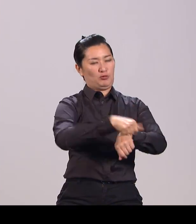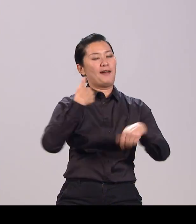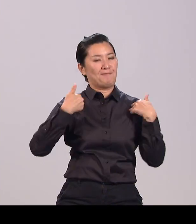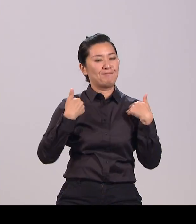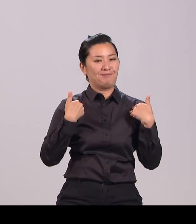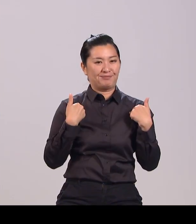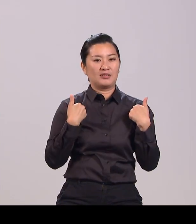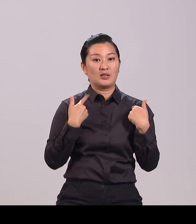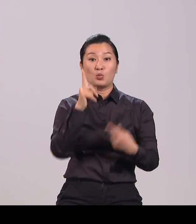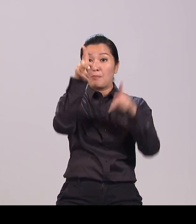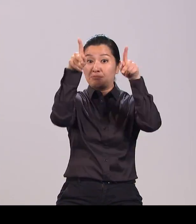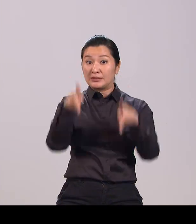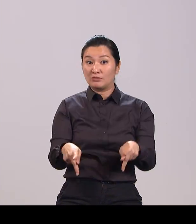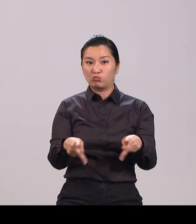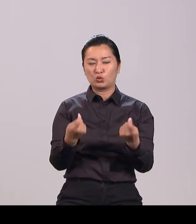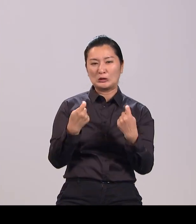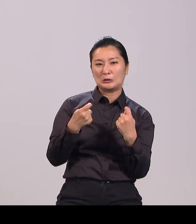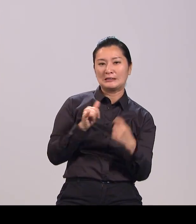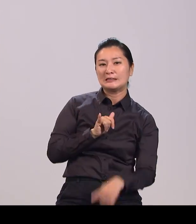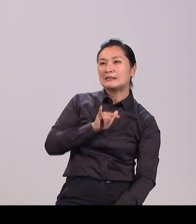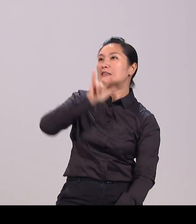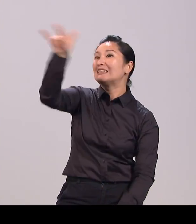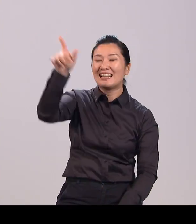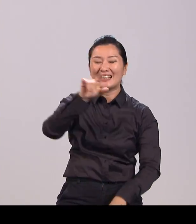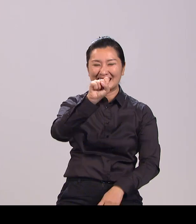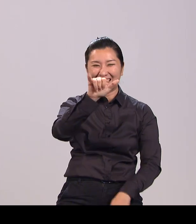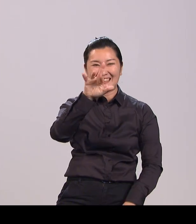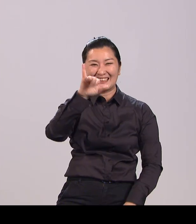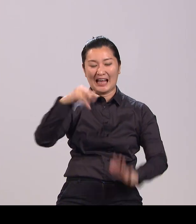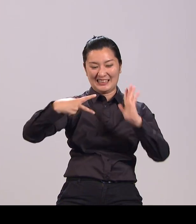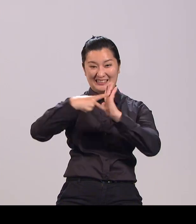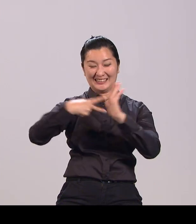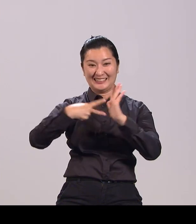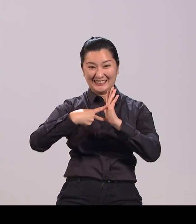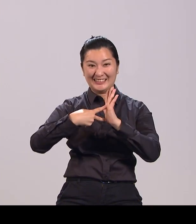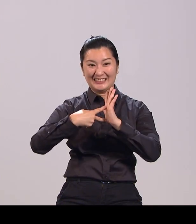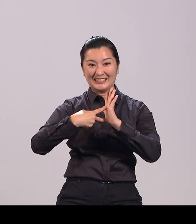And if he couldn't get there, he would do something here and try to kill either the President or the PM.